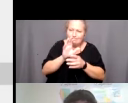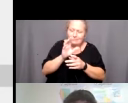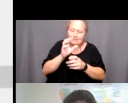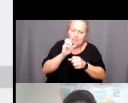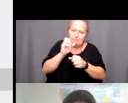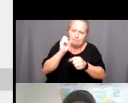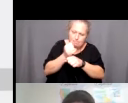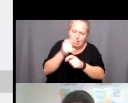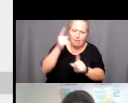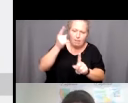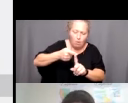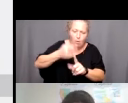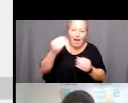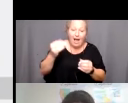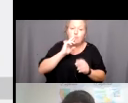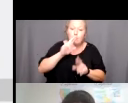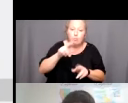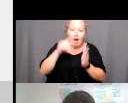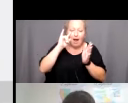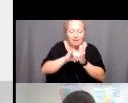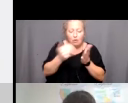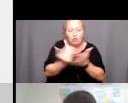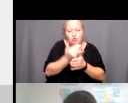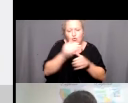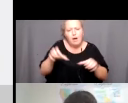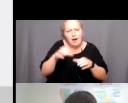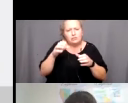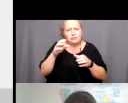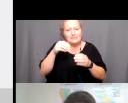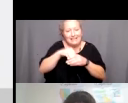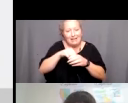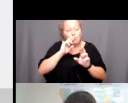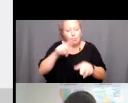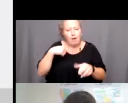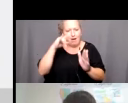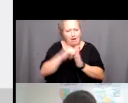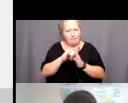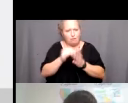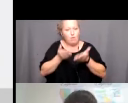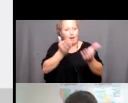And then this report also identified new actions, which in the report are identified as recommended actions.